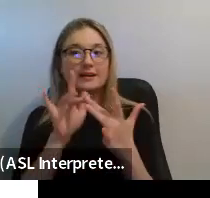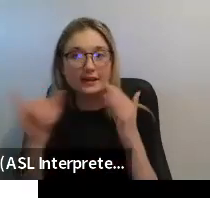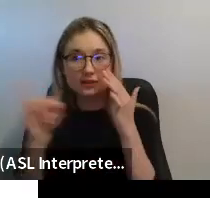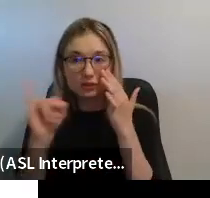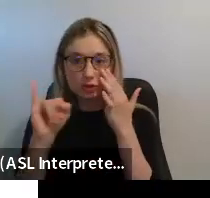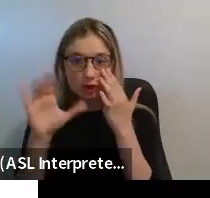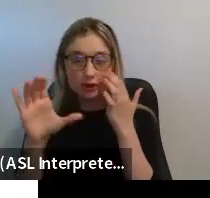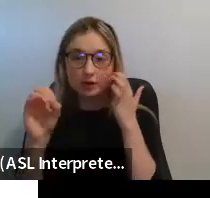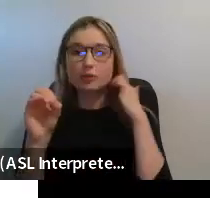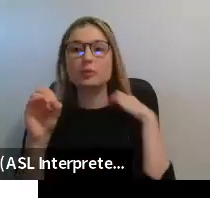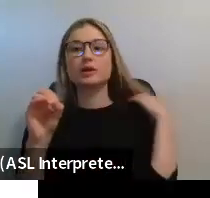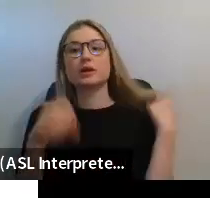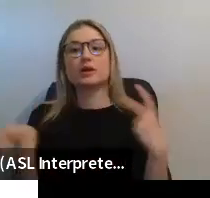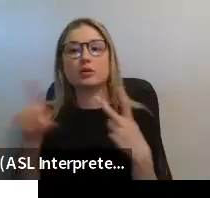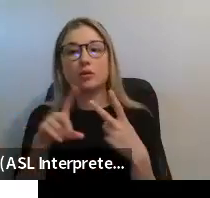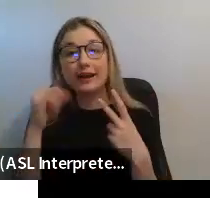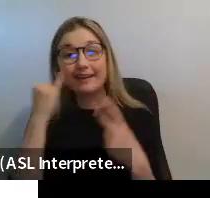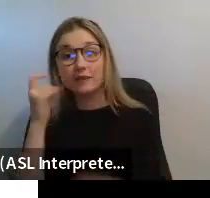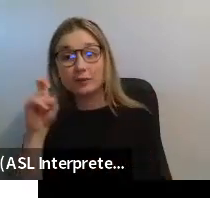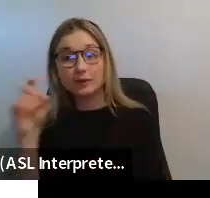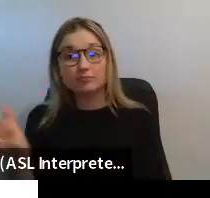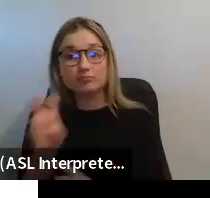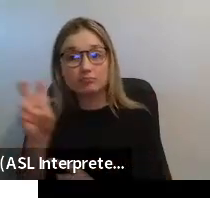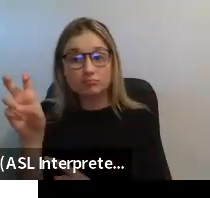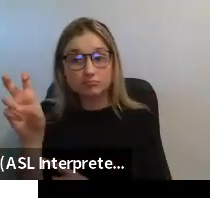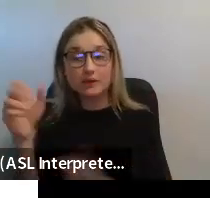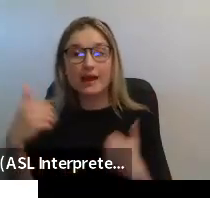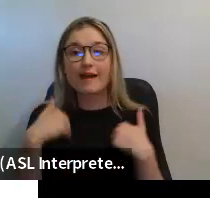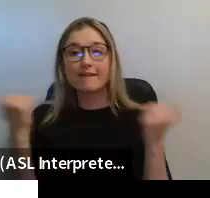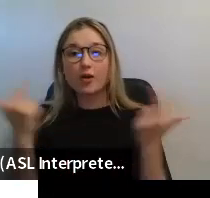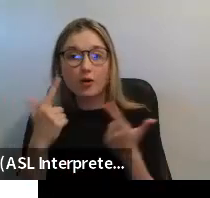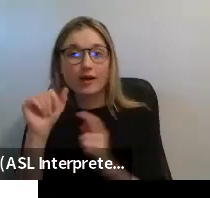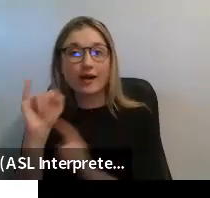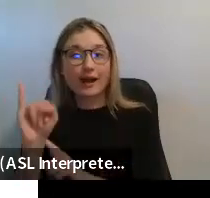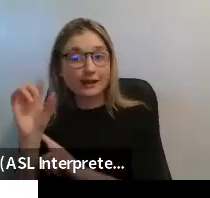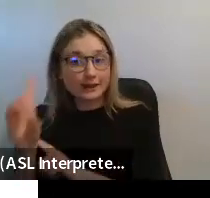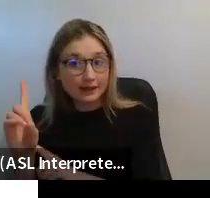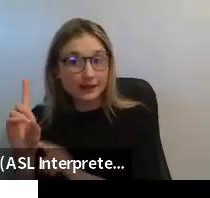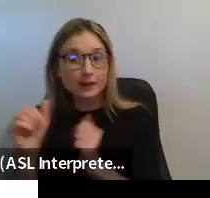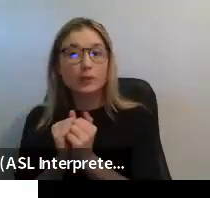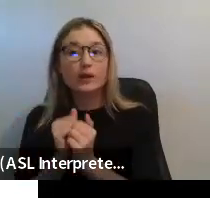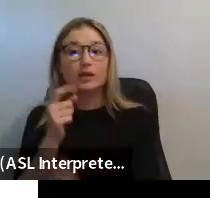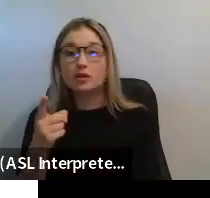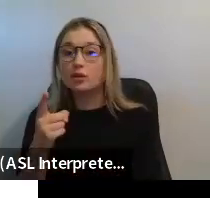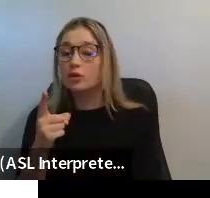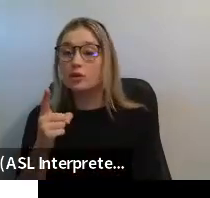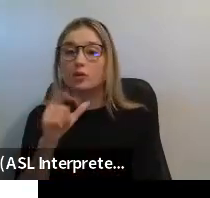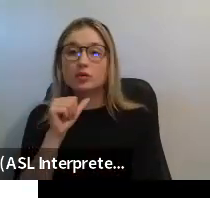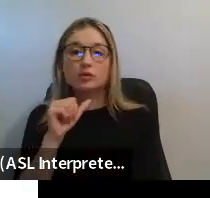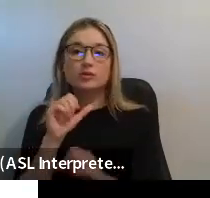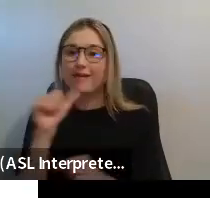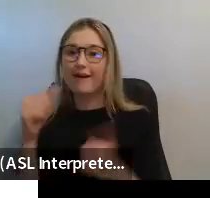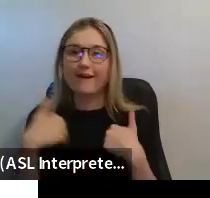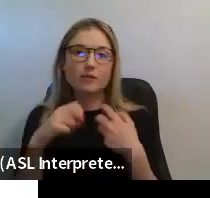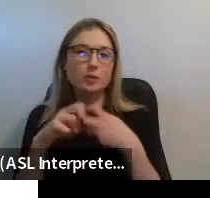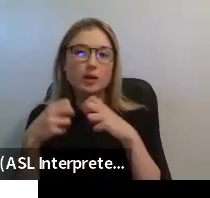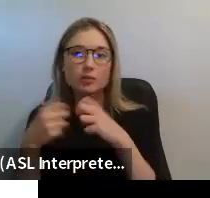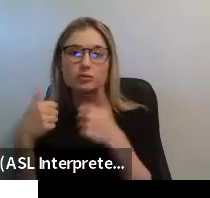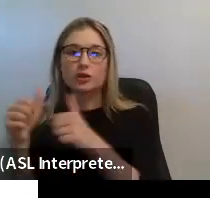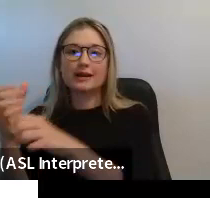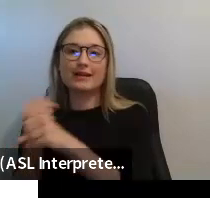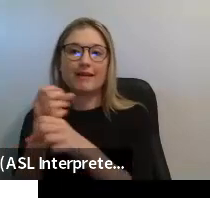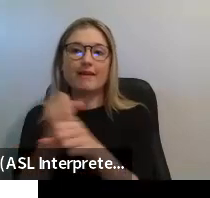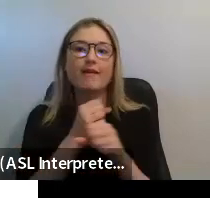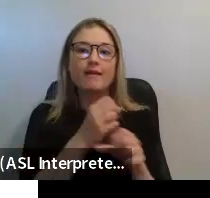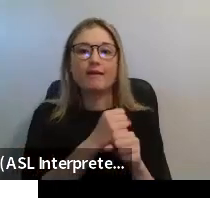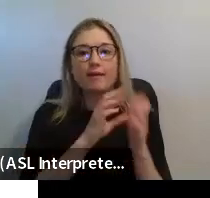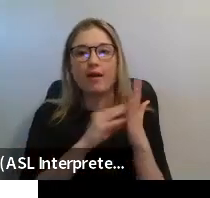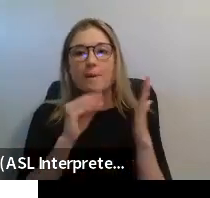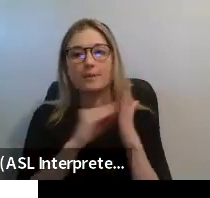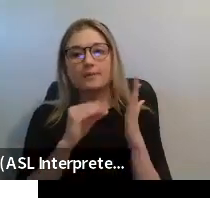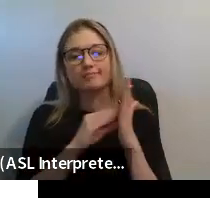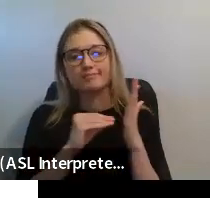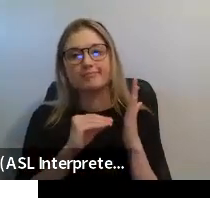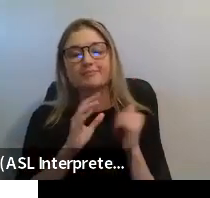Or if you do have to travel, you have all of your identification documents with you. So there's no hassle of you trying to again with medications.